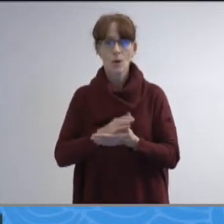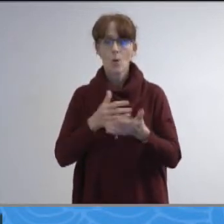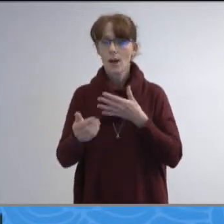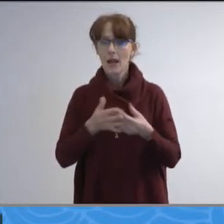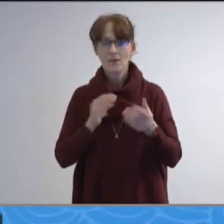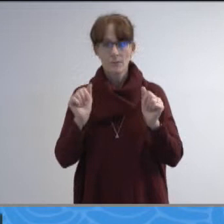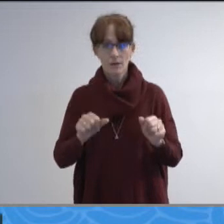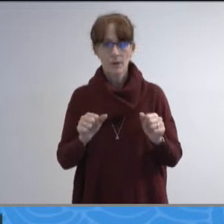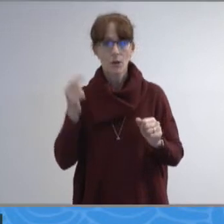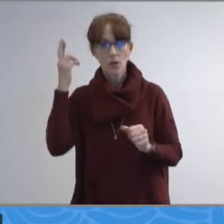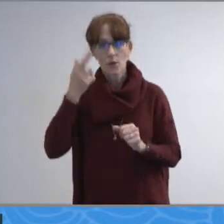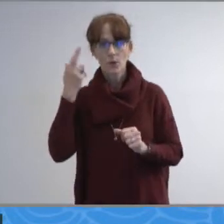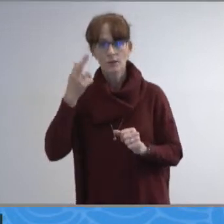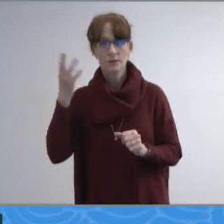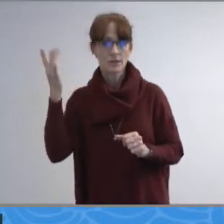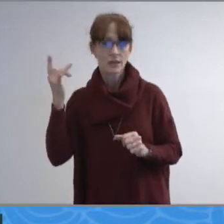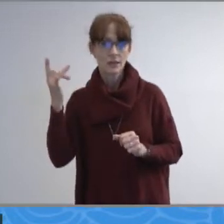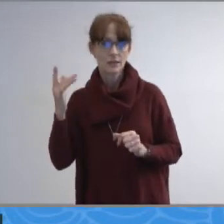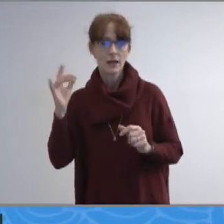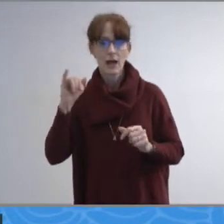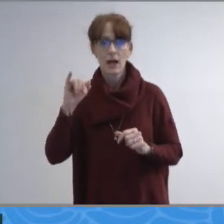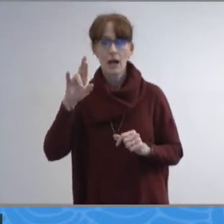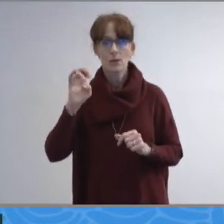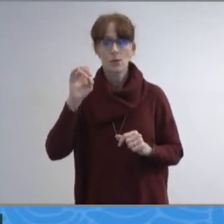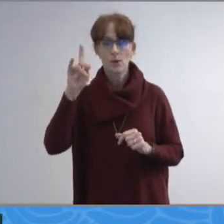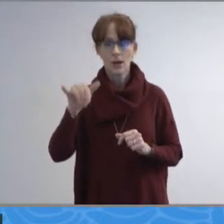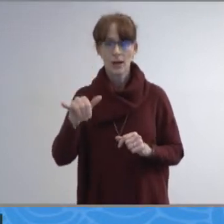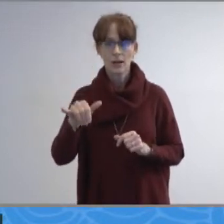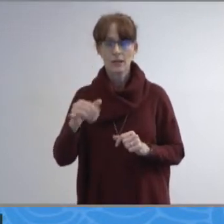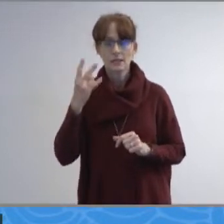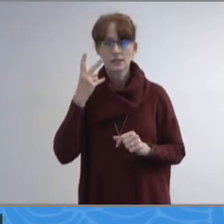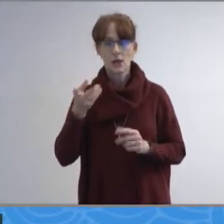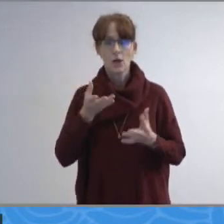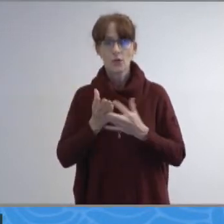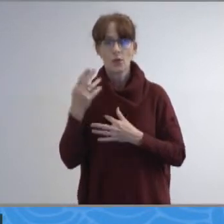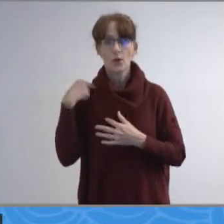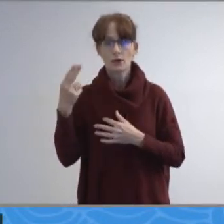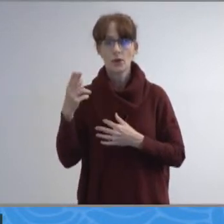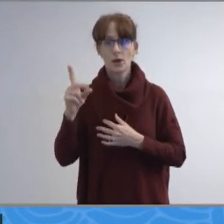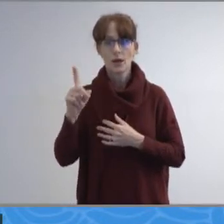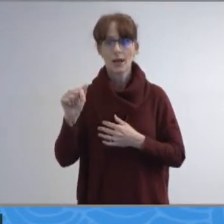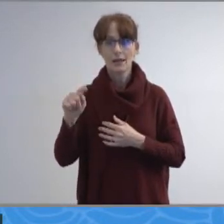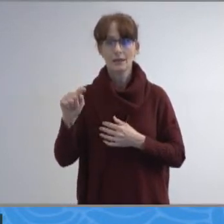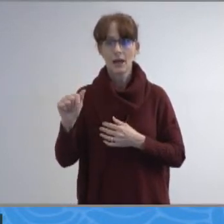The reason for that as i-Ready found through historical data is that